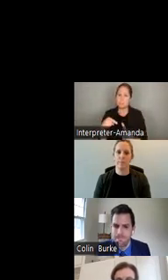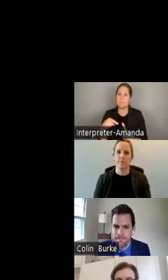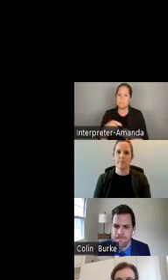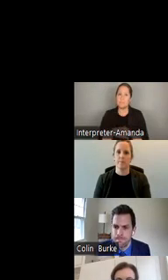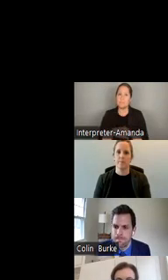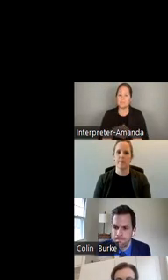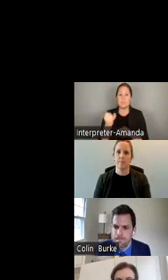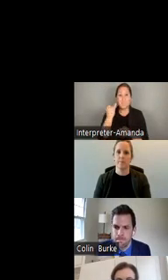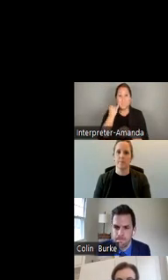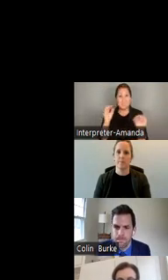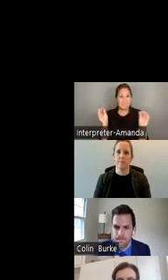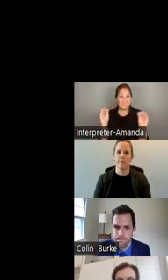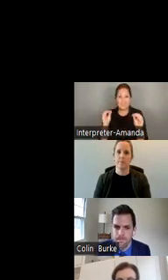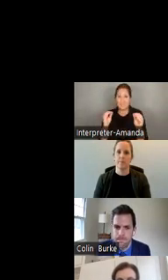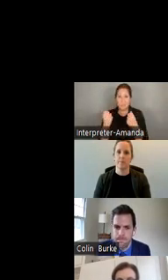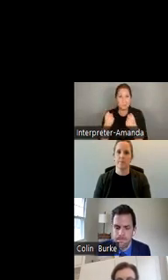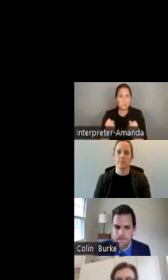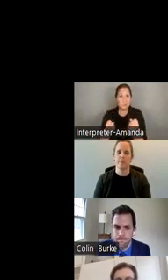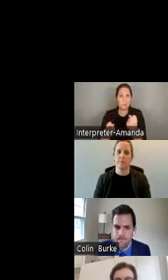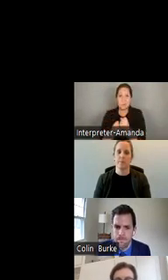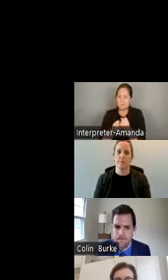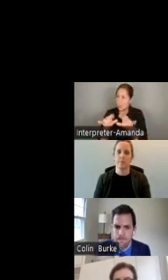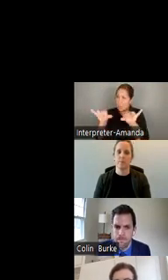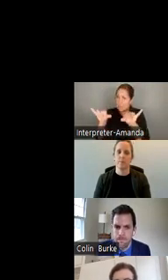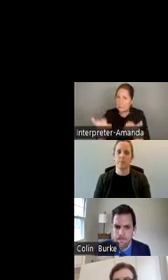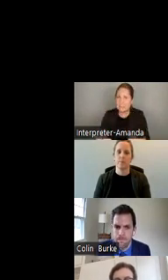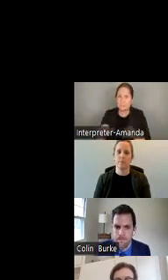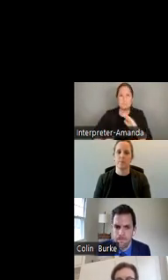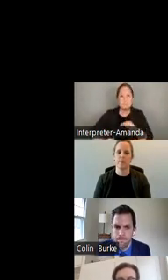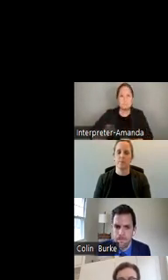systems and who experience early life stress experiences don't have the support system or